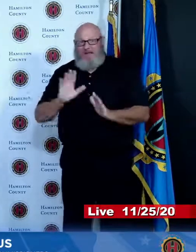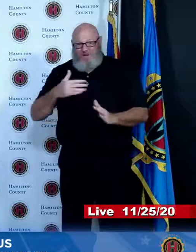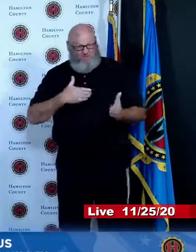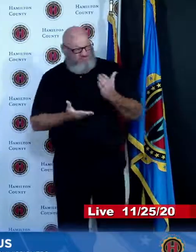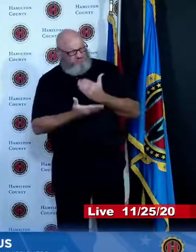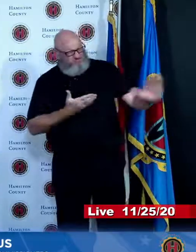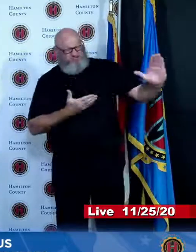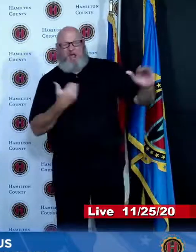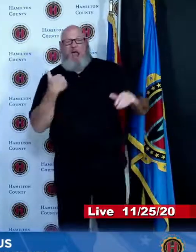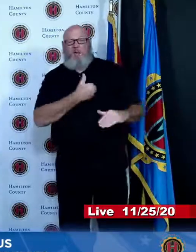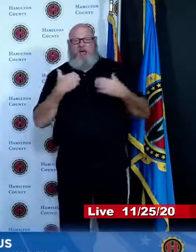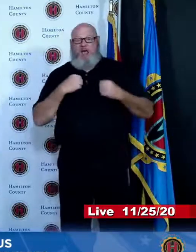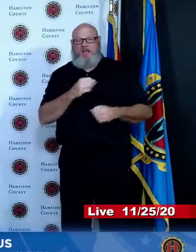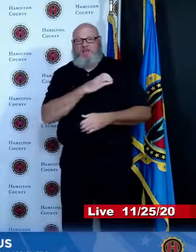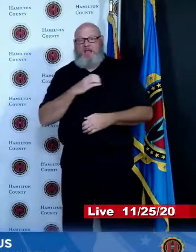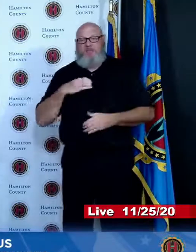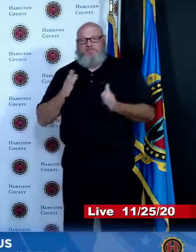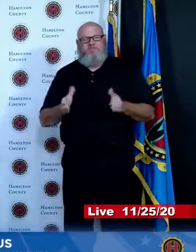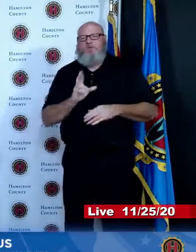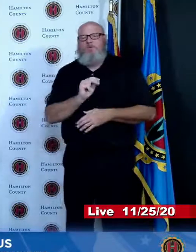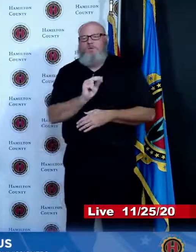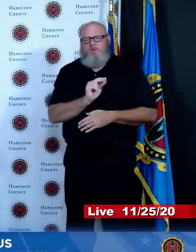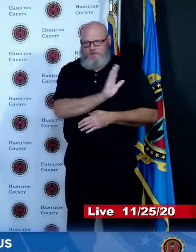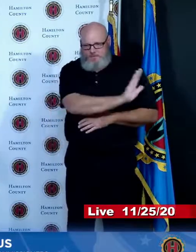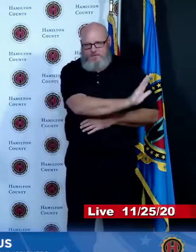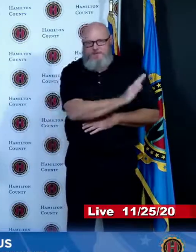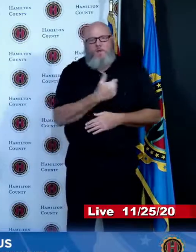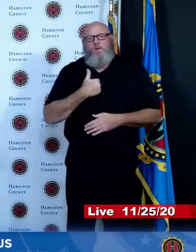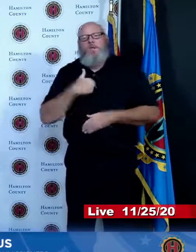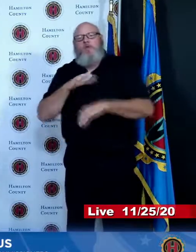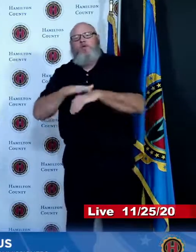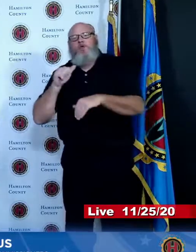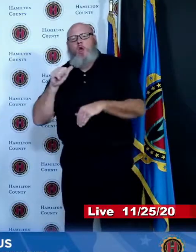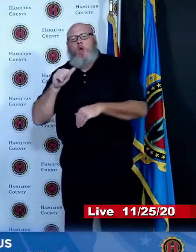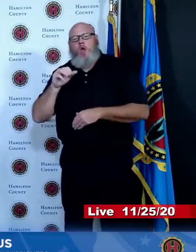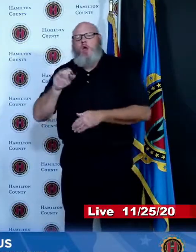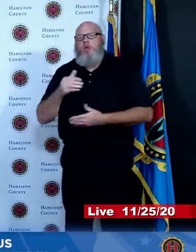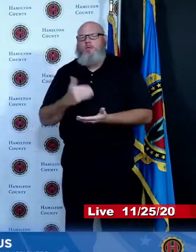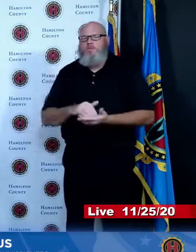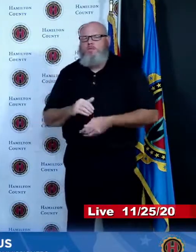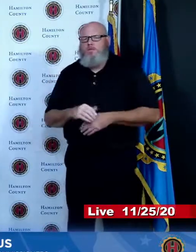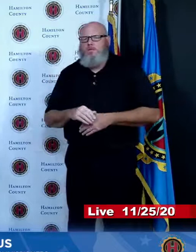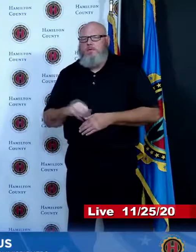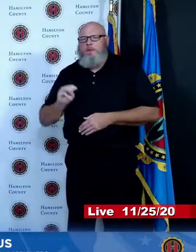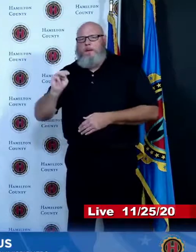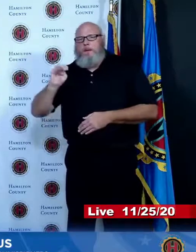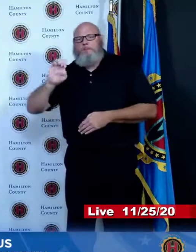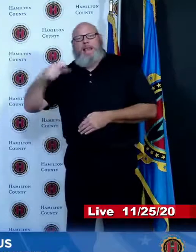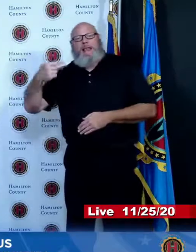Megan is a member of the Commission on Women and Girls for Hamilton County she is also a